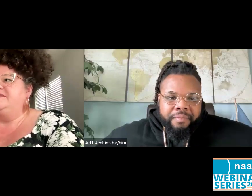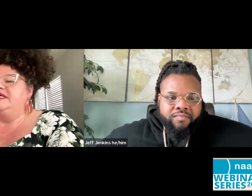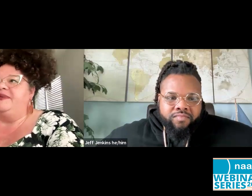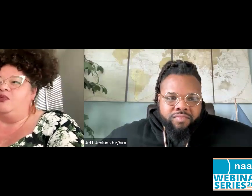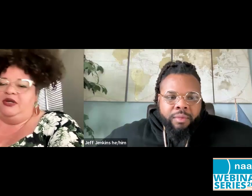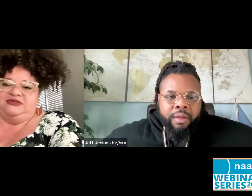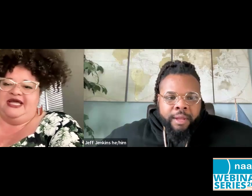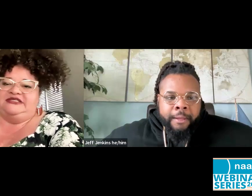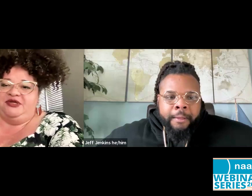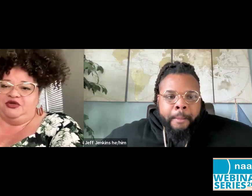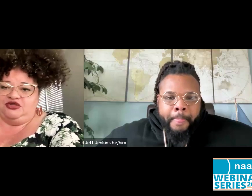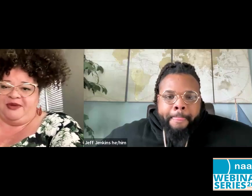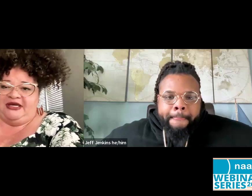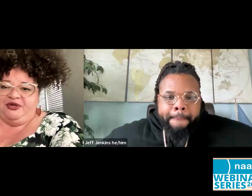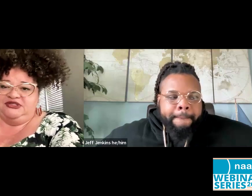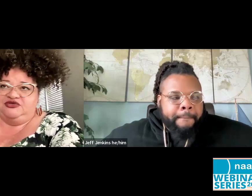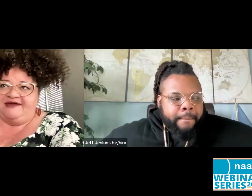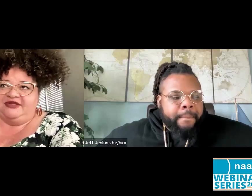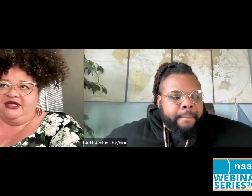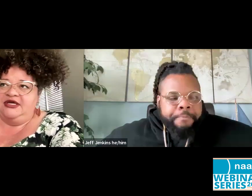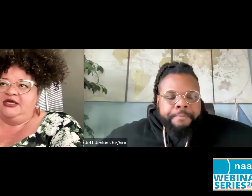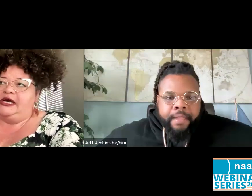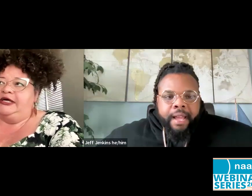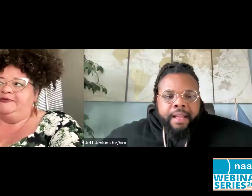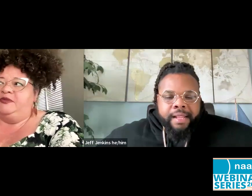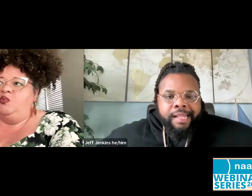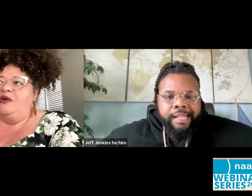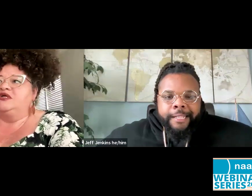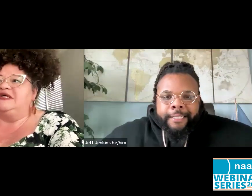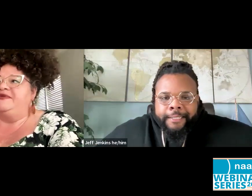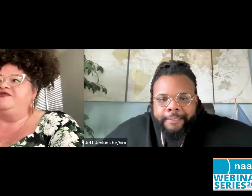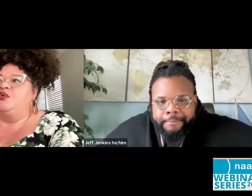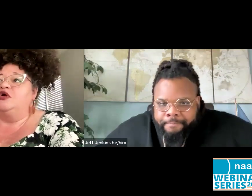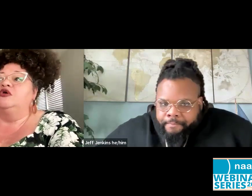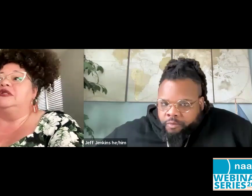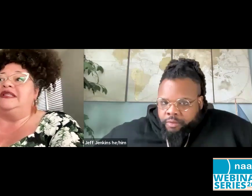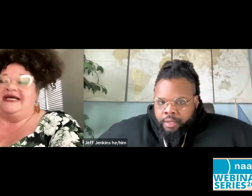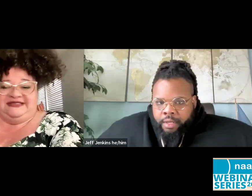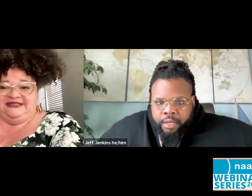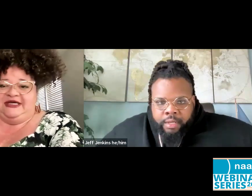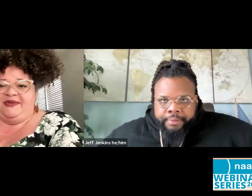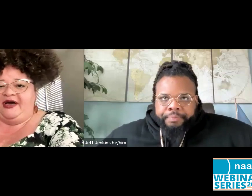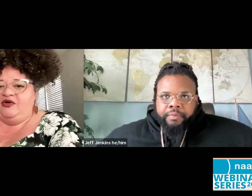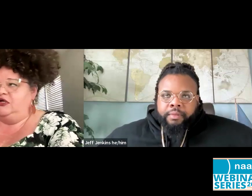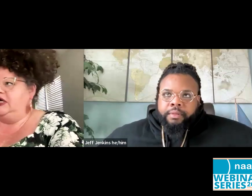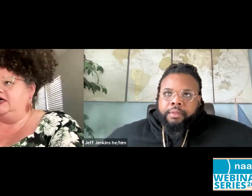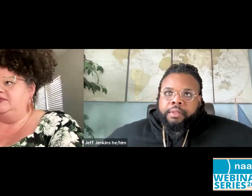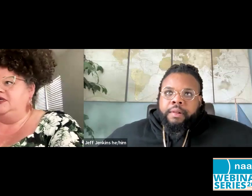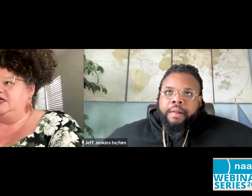some things about what it was like to be a larger bodied person traveling. What were some of your early lessons about